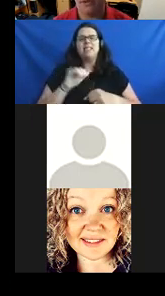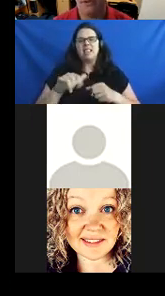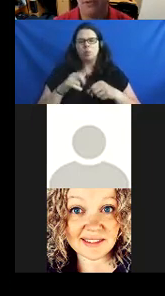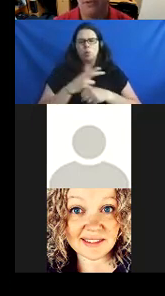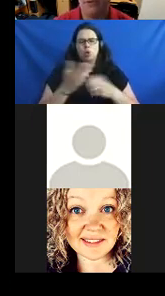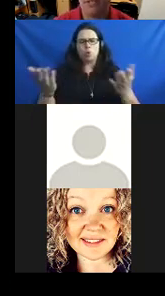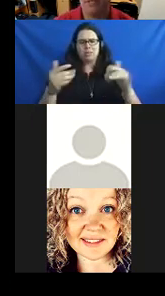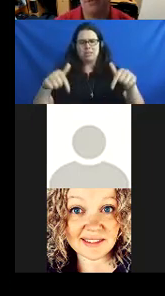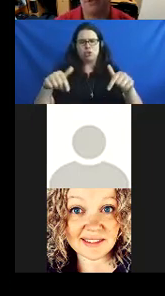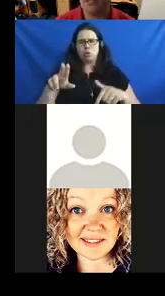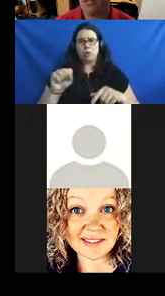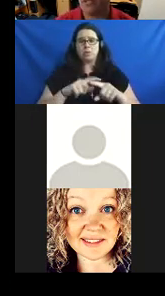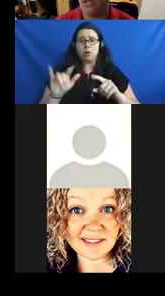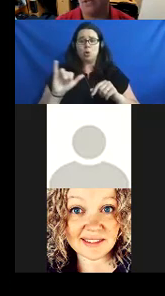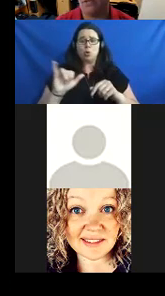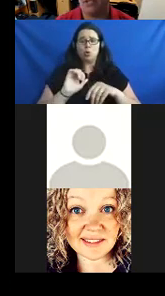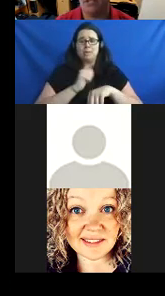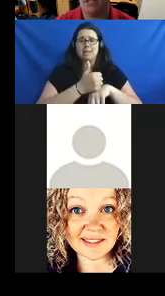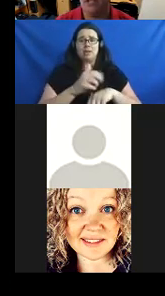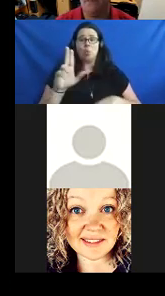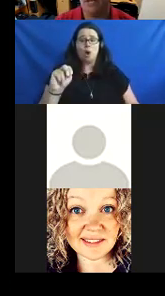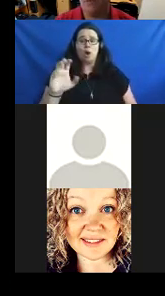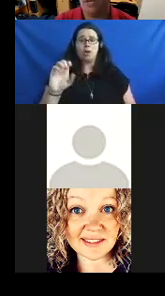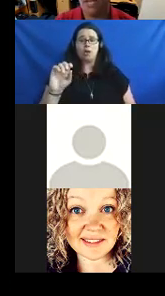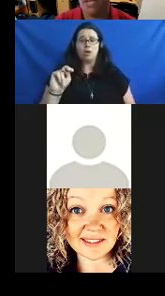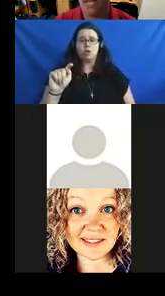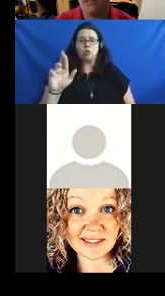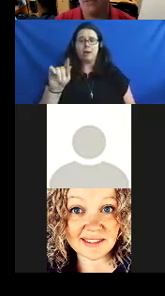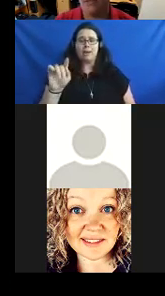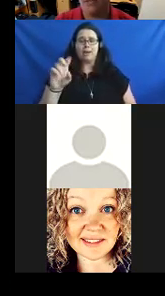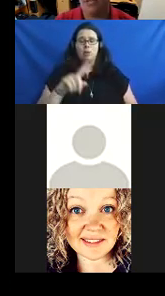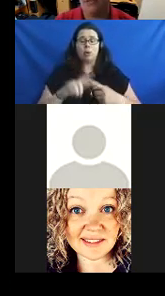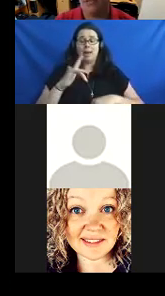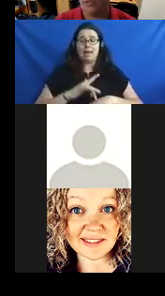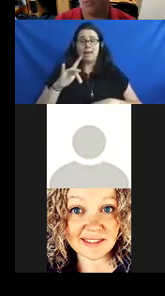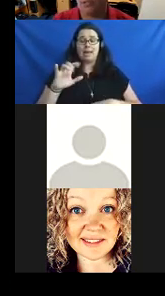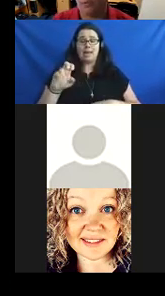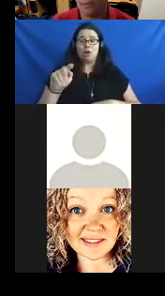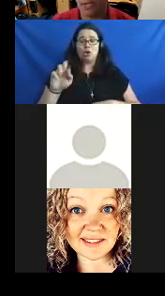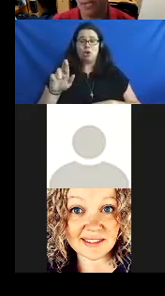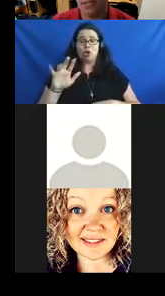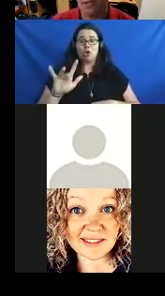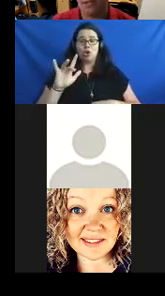IN THE U.S. YOU CAN SET IT TO UNCONTRACTED. WHEN I HIT "ENTER" IT KNEW THERE WOULD BE NOTHING ELSE